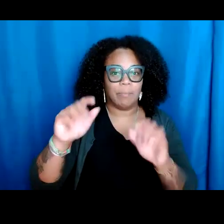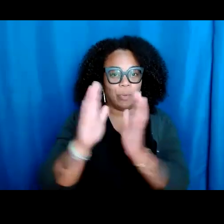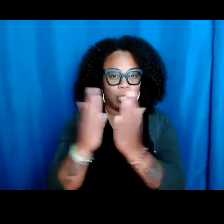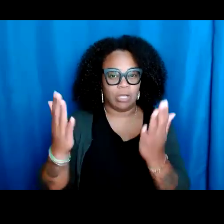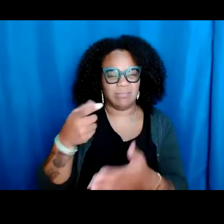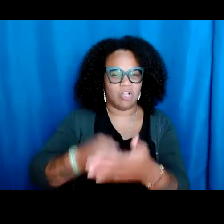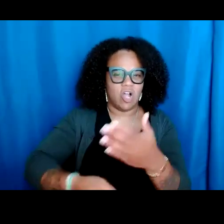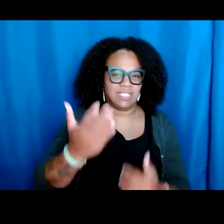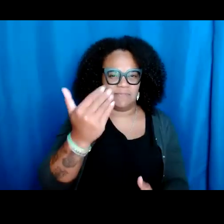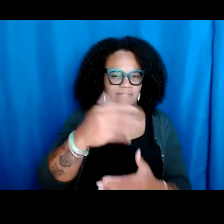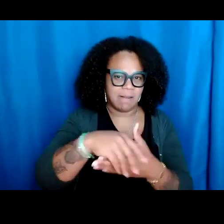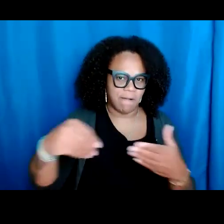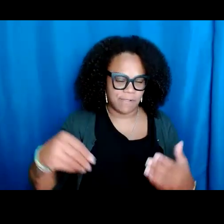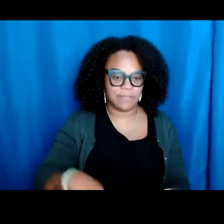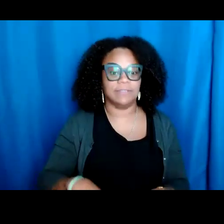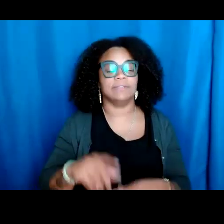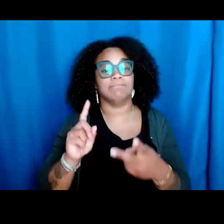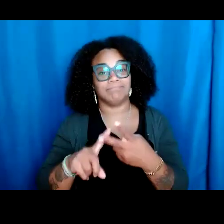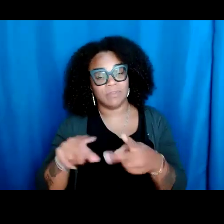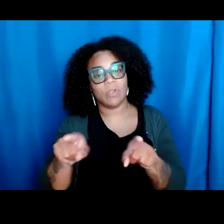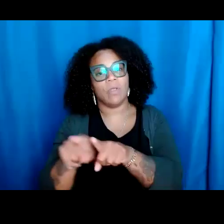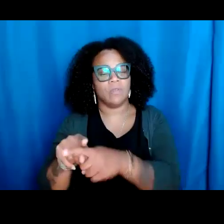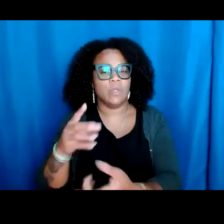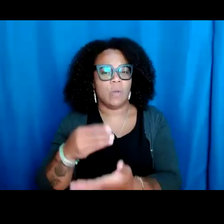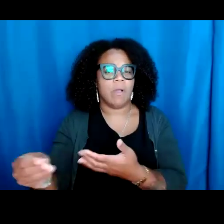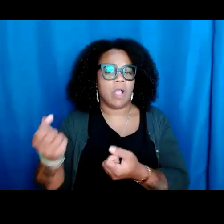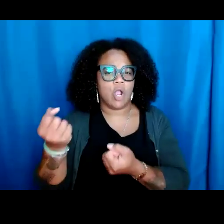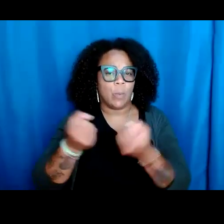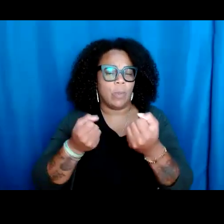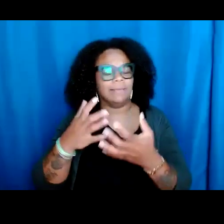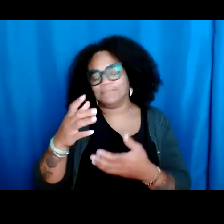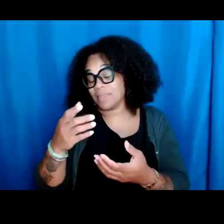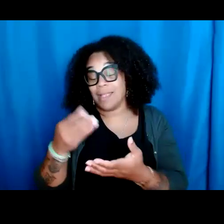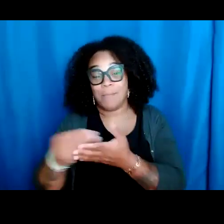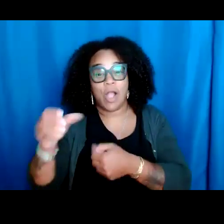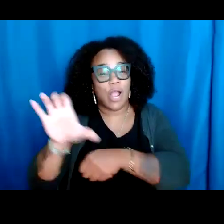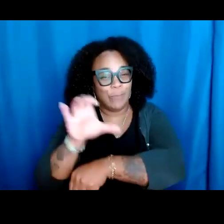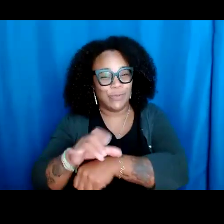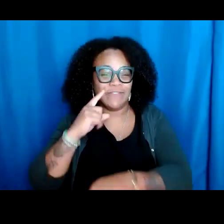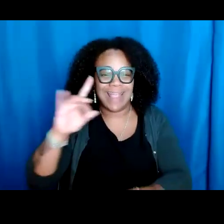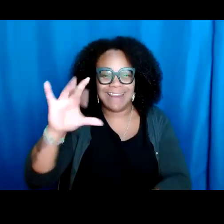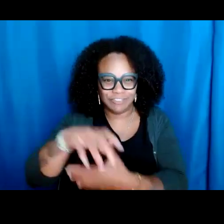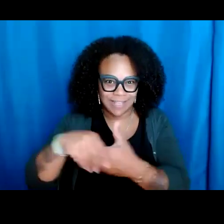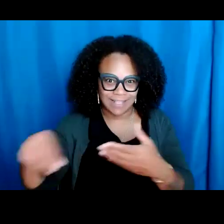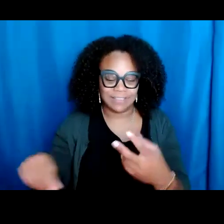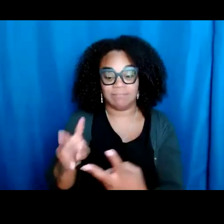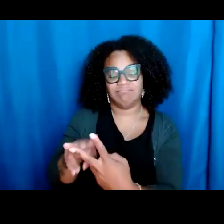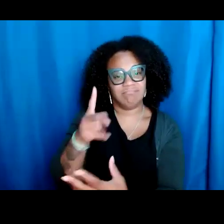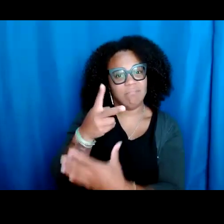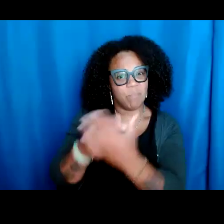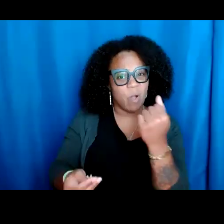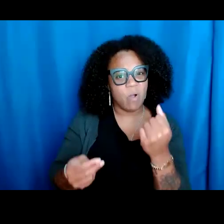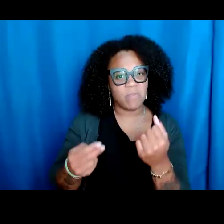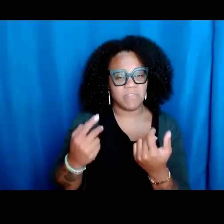He purchased a computer for $800. Both of these expenses are ordinary and they are necessary for